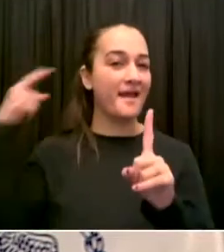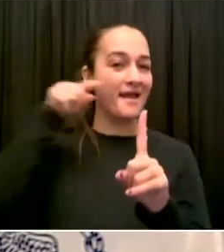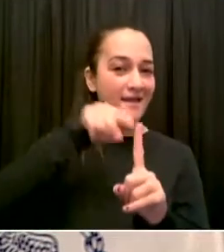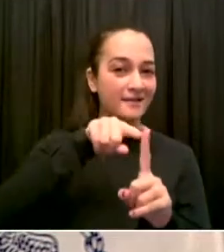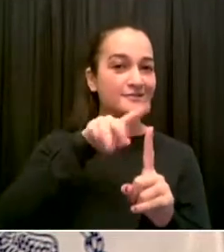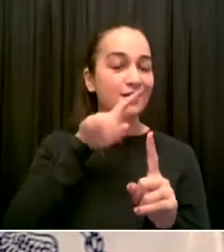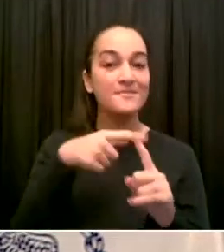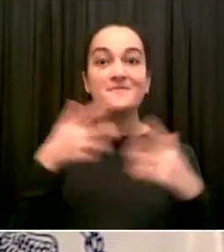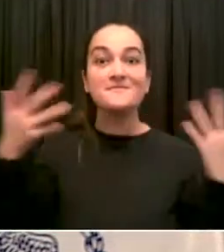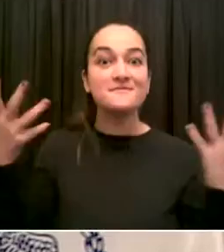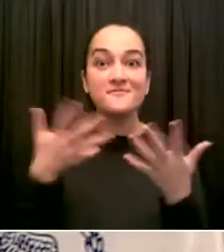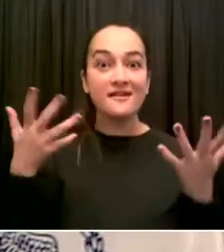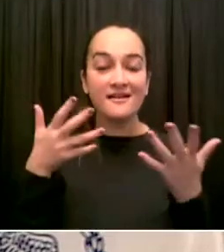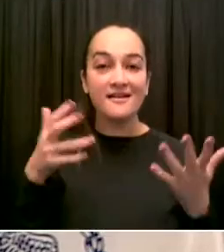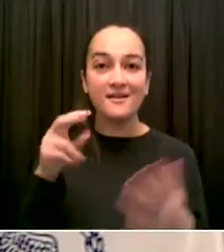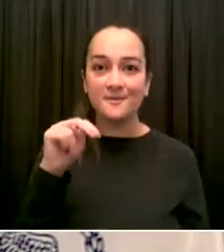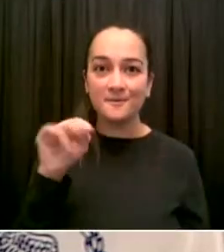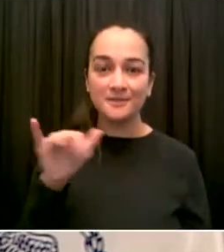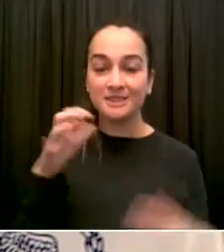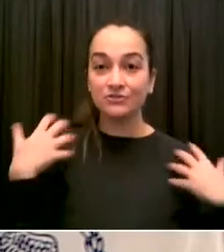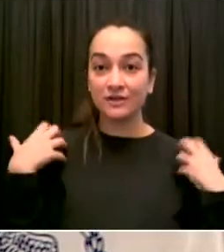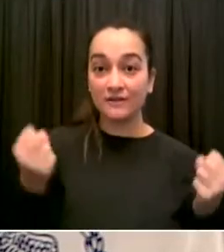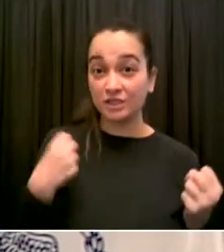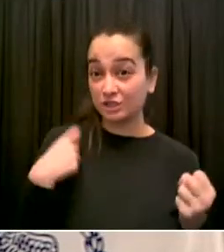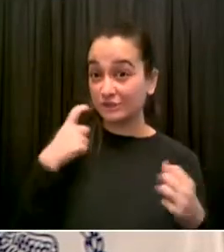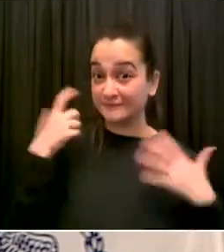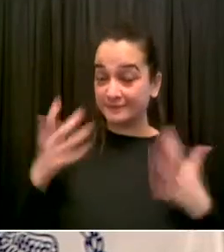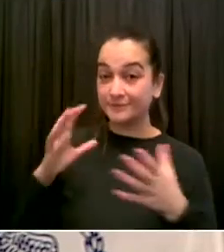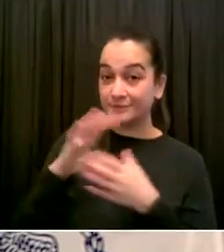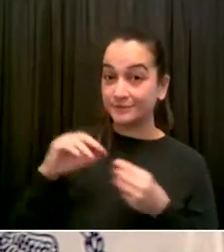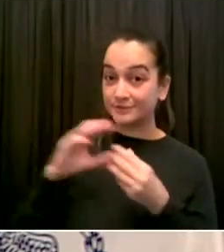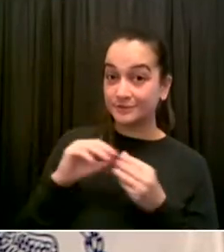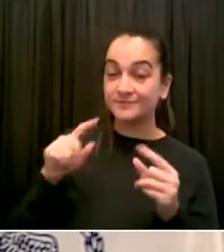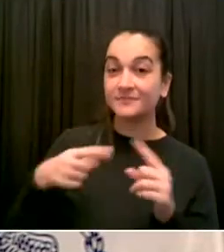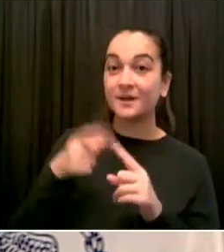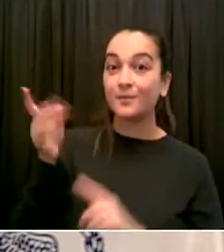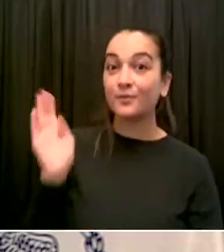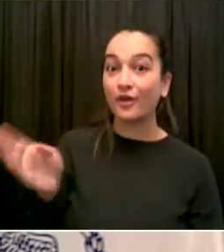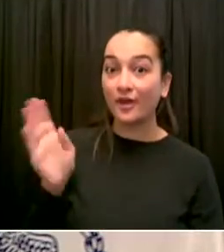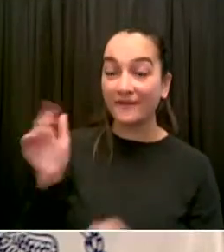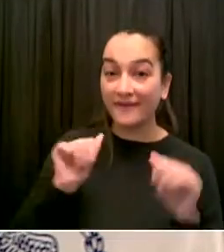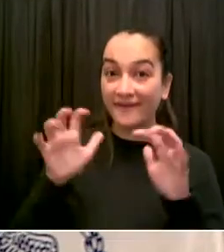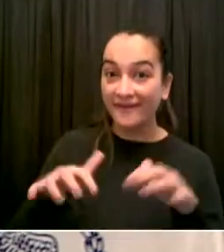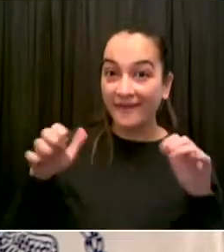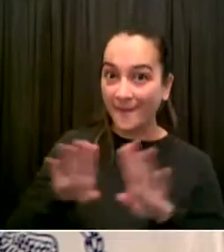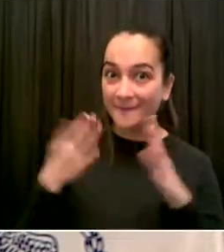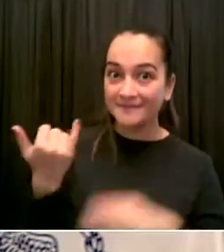OBVIOUSLY, OUR RECOVERY DEPENDS ON SO MANY THINGS.